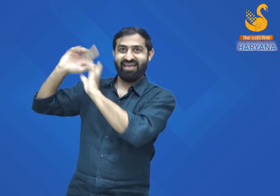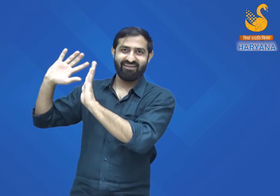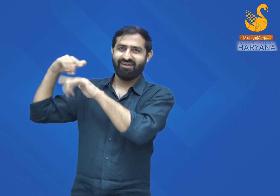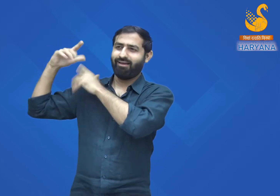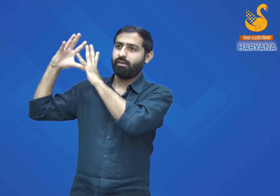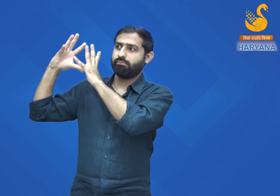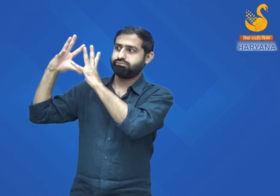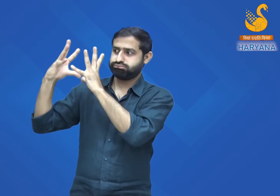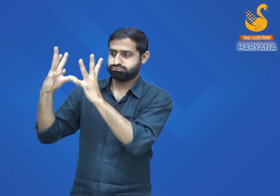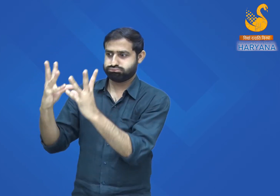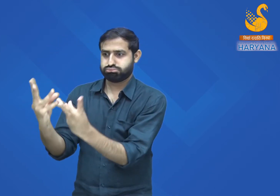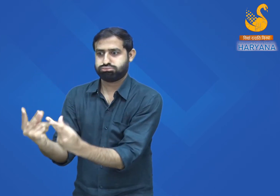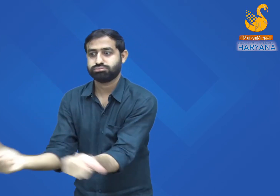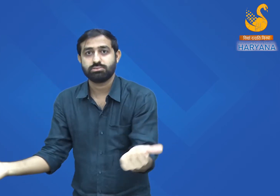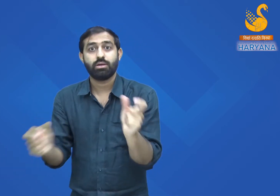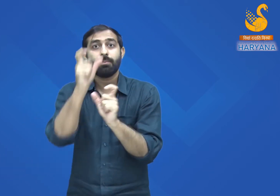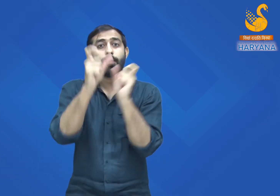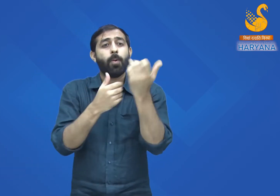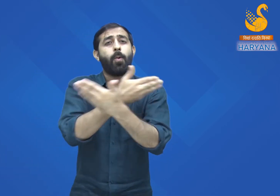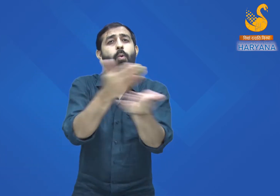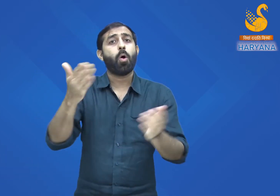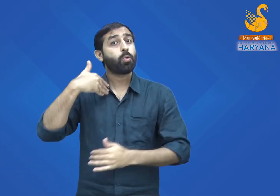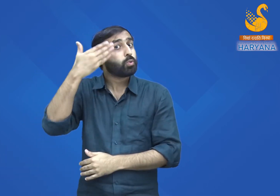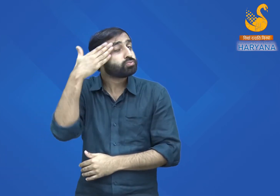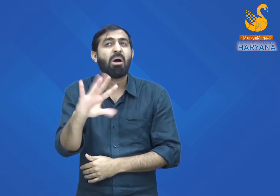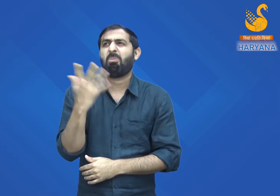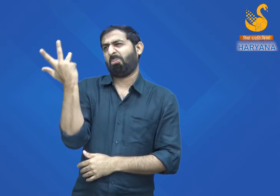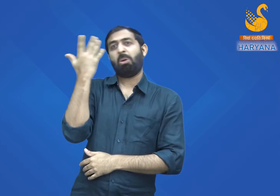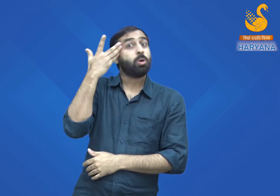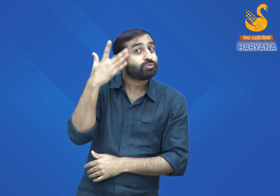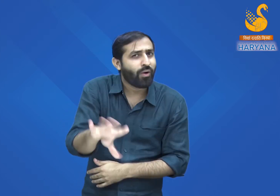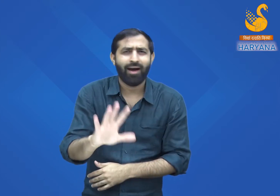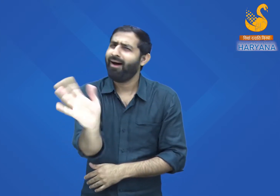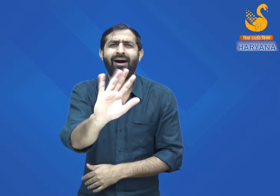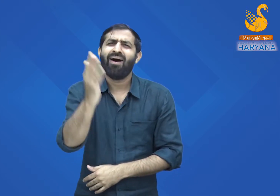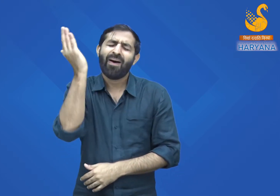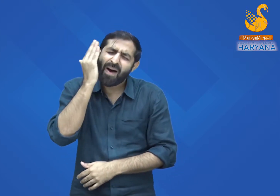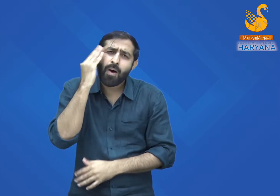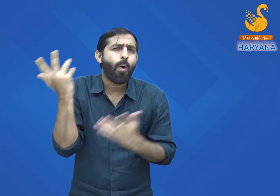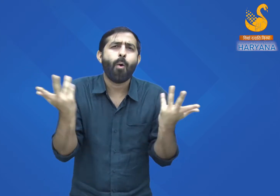after many years start to decay. However new generation would still know that they were in existence.